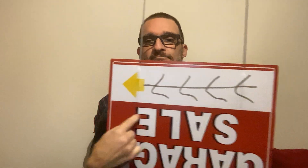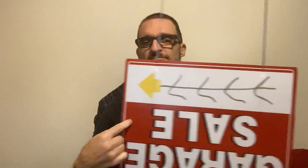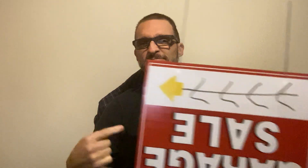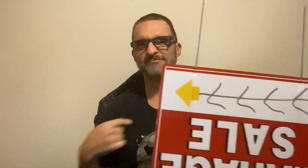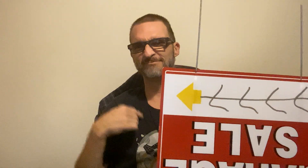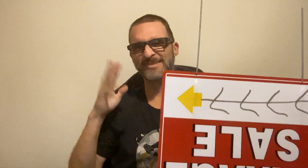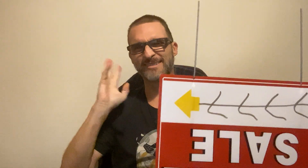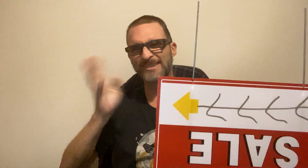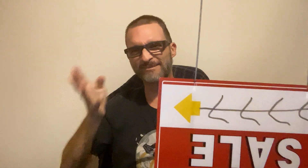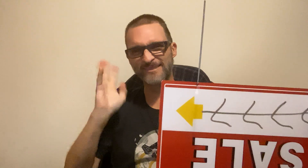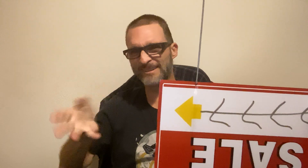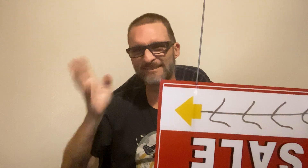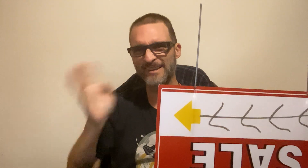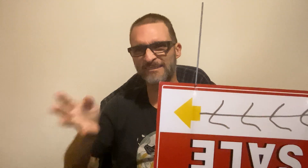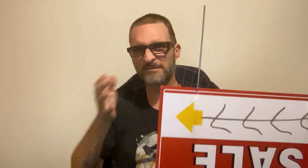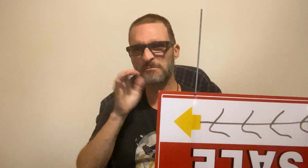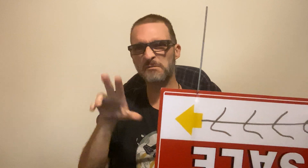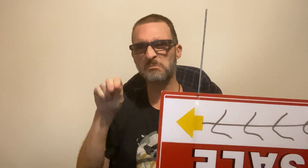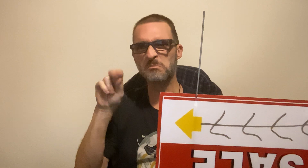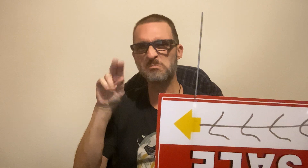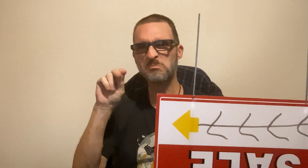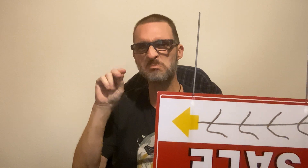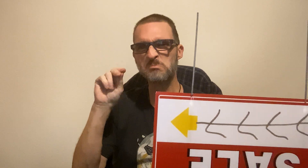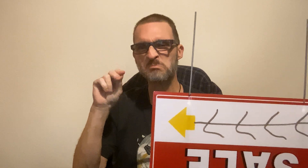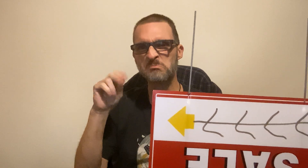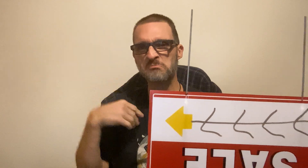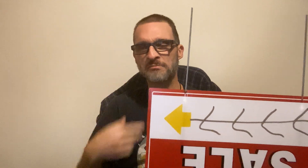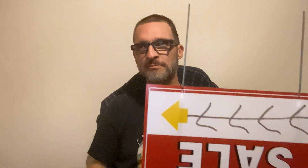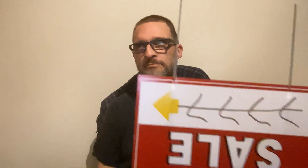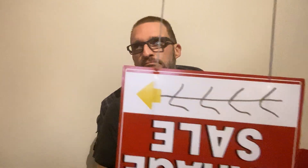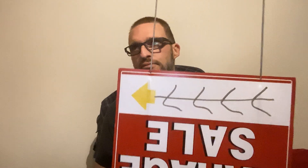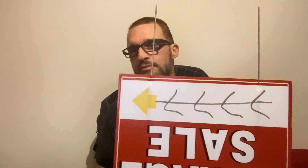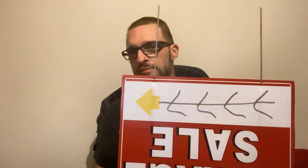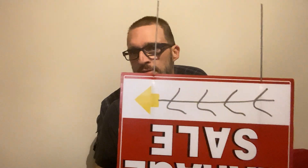and reading the words upside down. I told my wife to leave it like that. My wife said No, no, no!